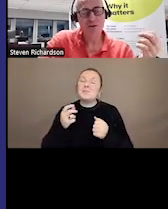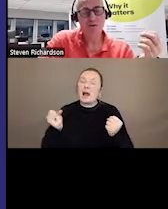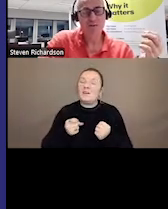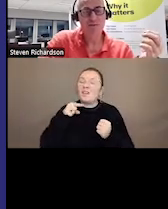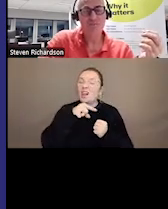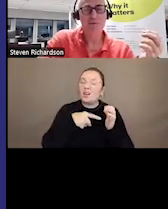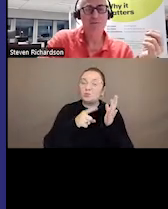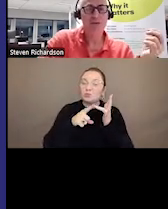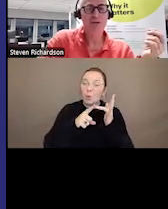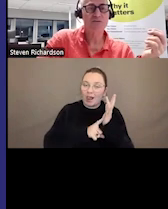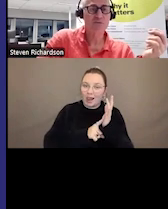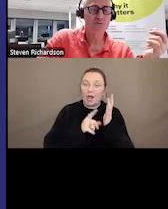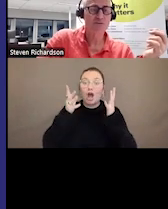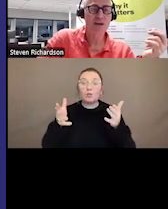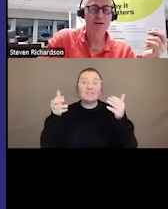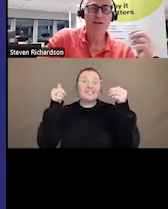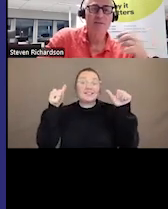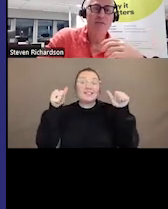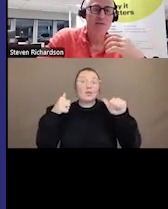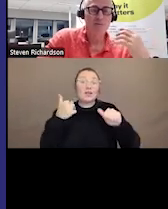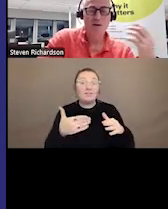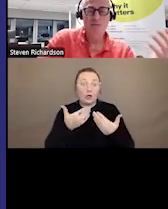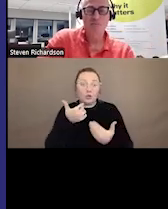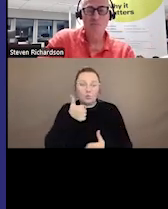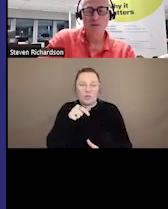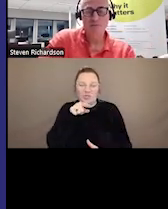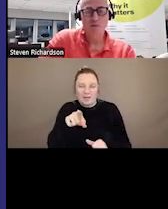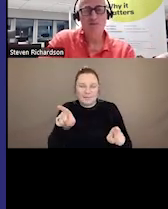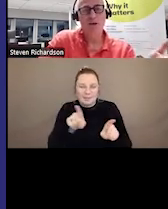a lot of successful Giving Days use that. Many of you have potentially even been involved in